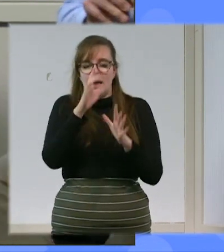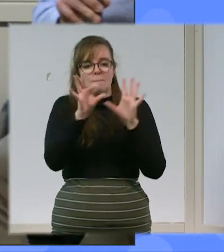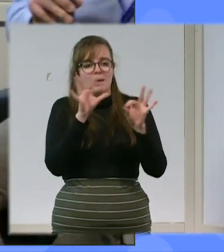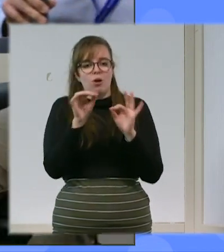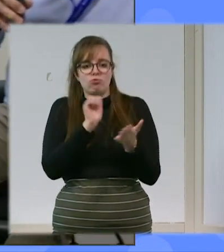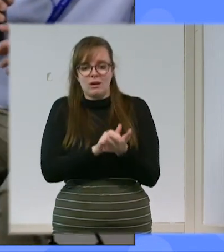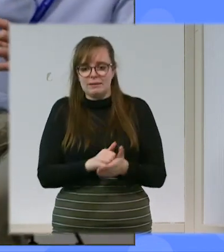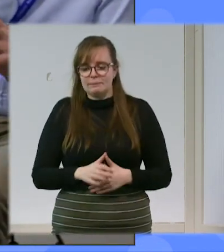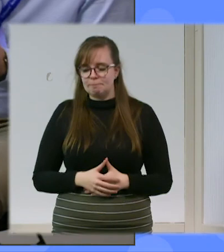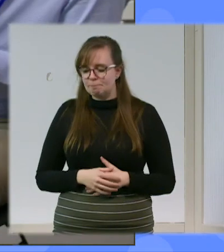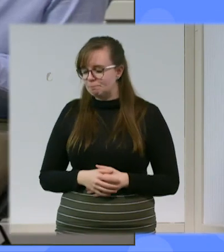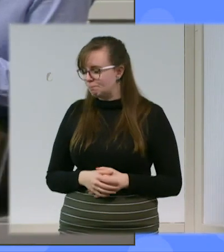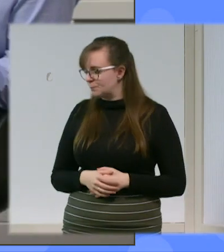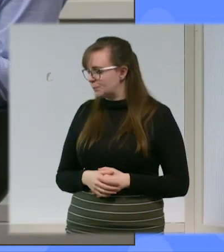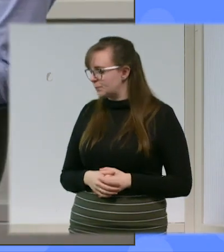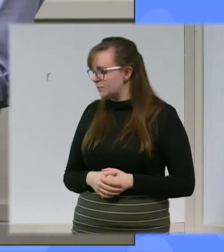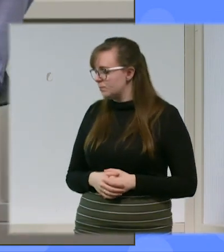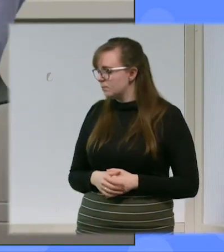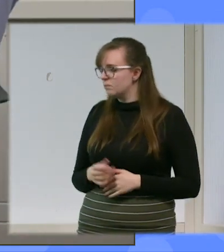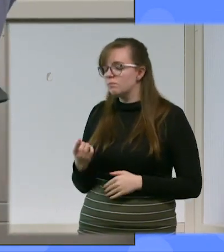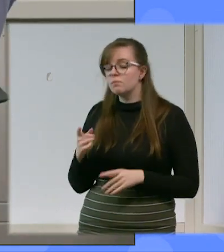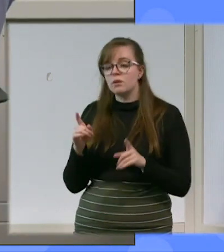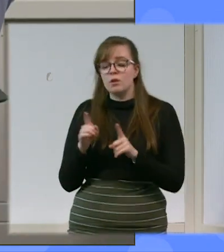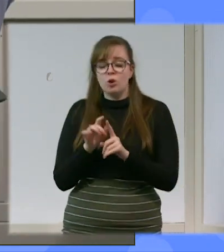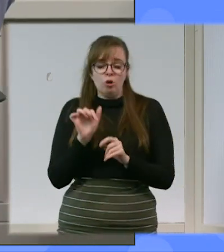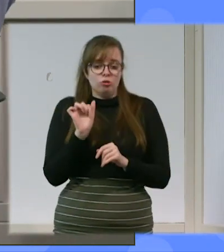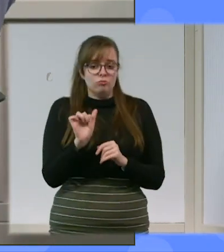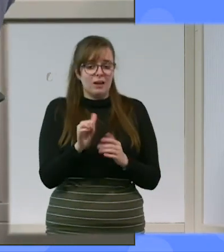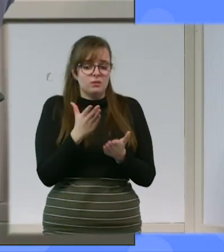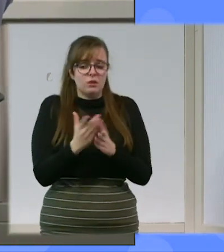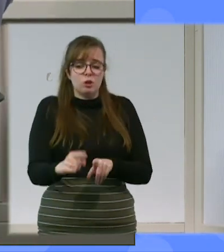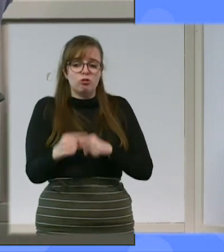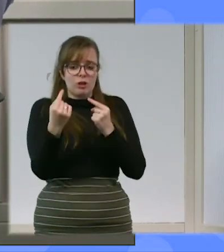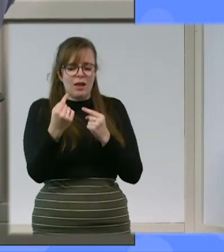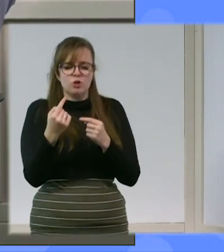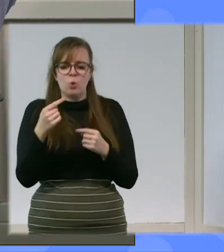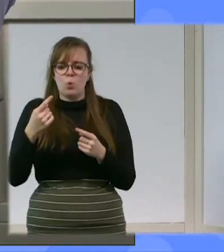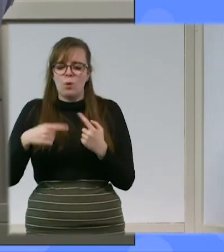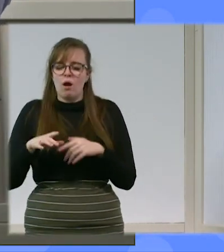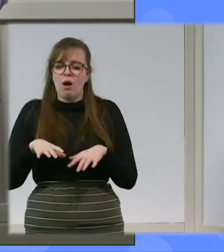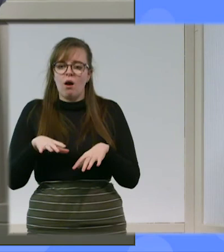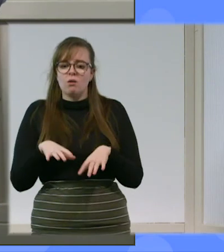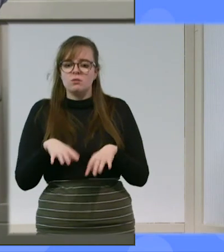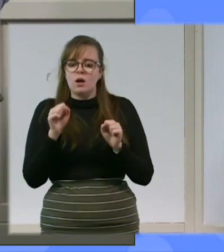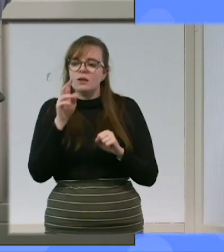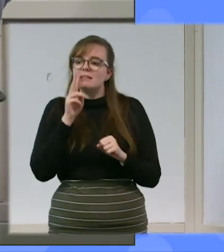quick yeah just I think it's worth because you're quite right there is a challenge there but what we are starting to see are places so you know in